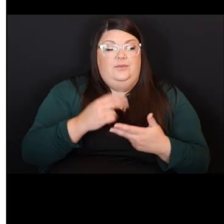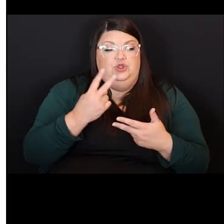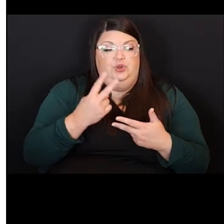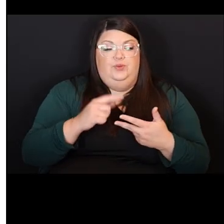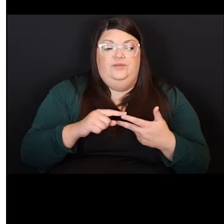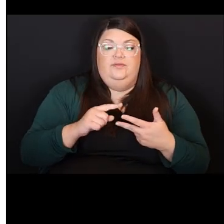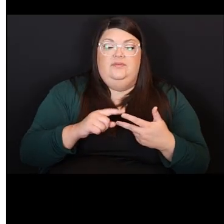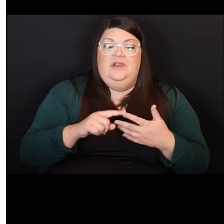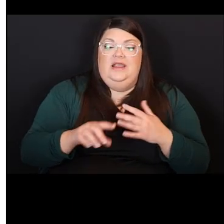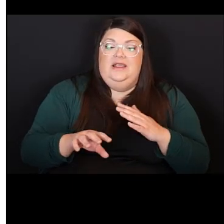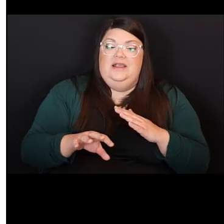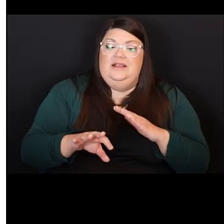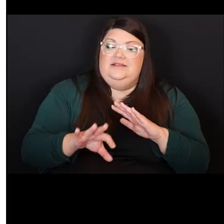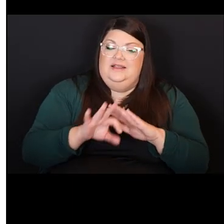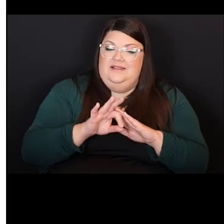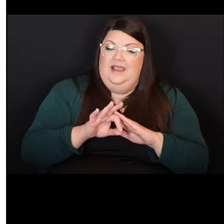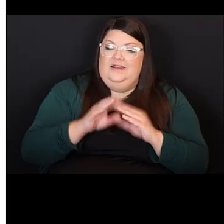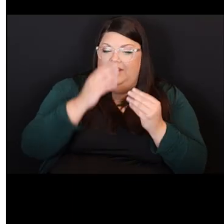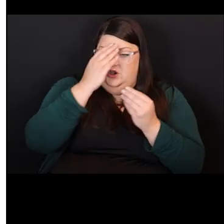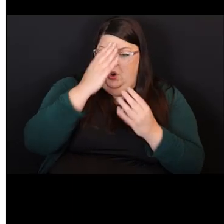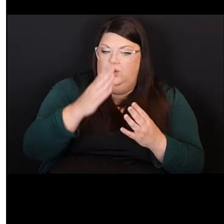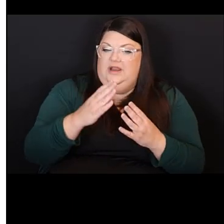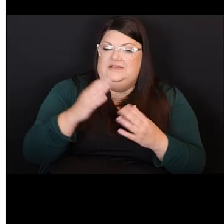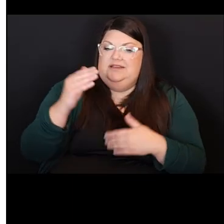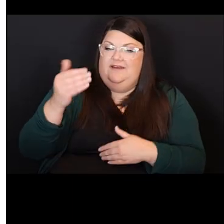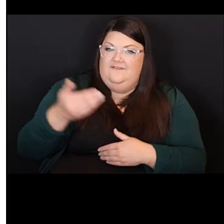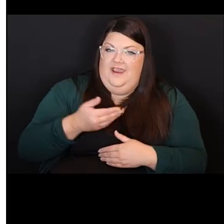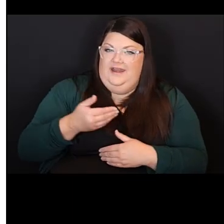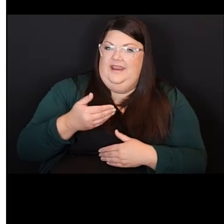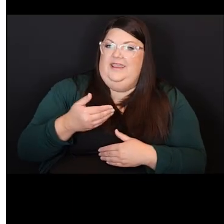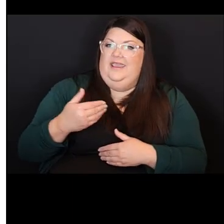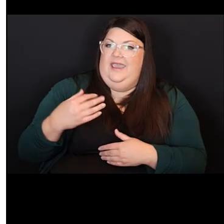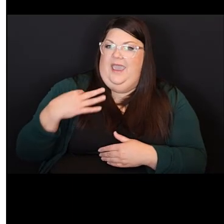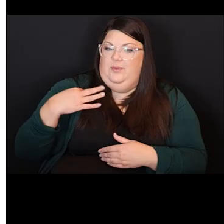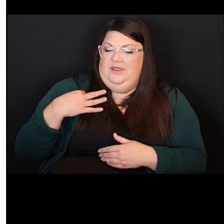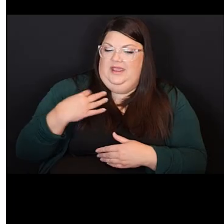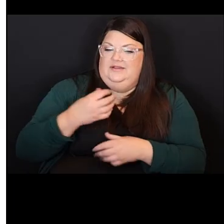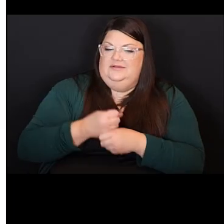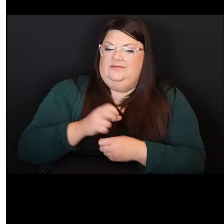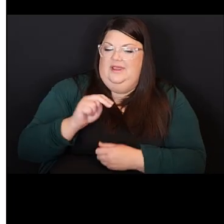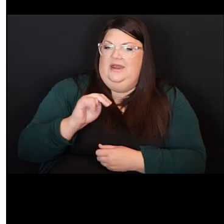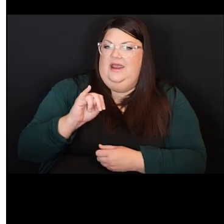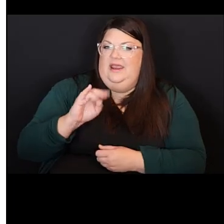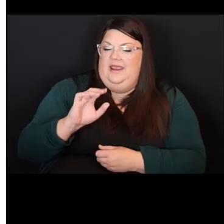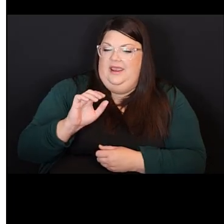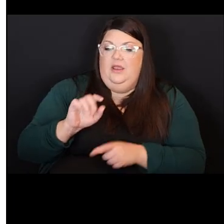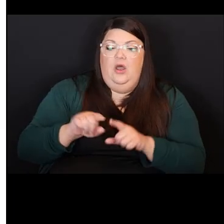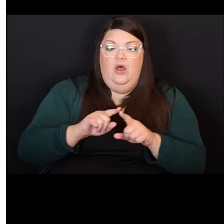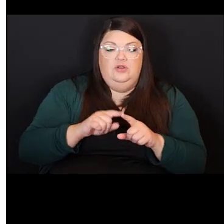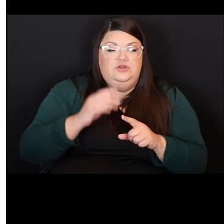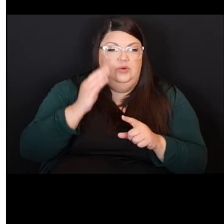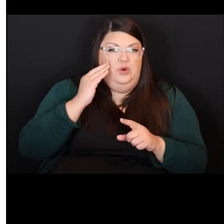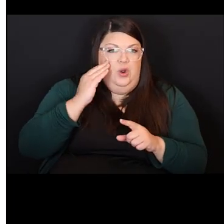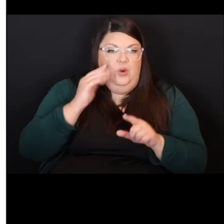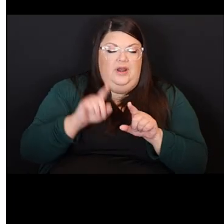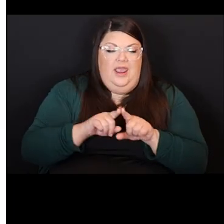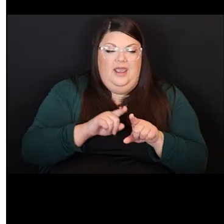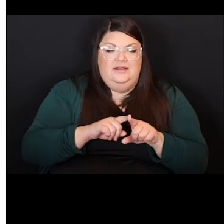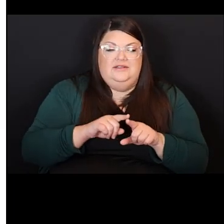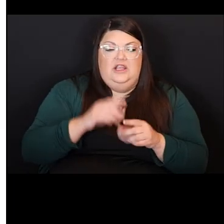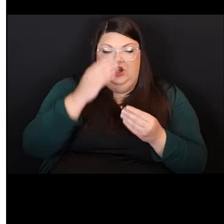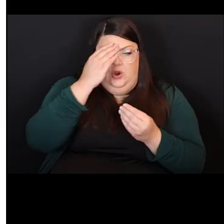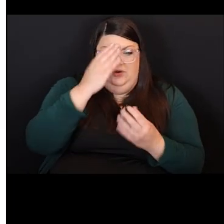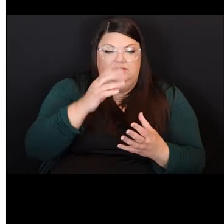Step 2: Select the Notice Inviting Applicants (NIA) also known as Notice of Funding Opportunity